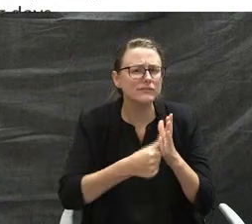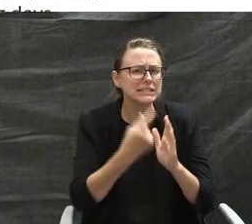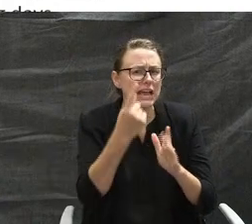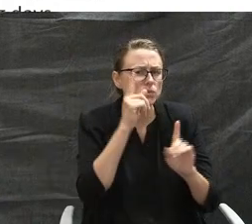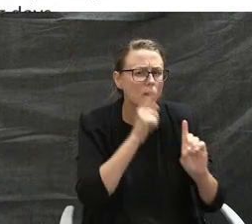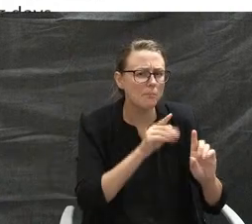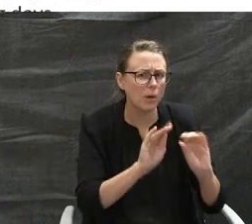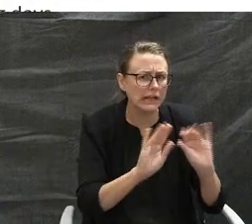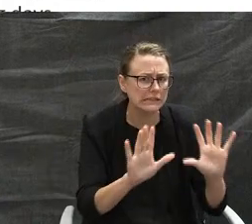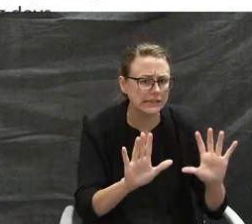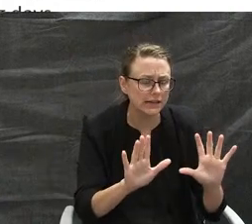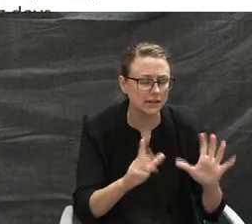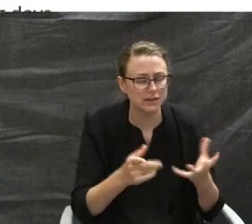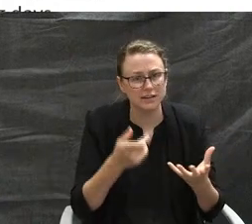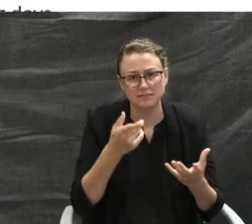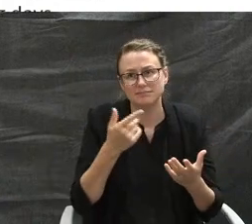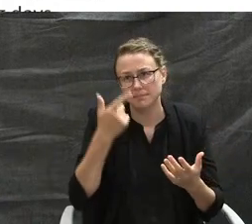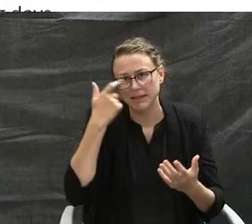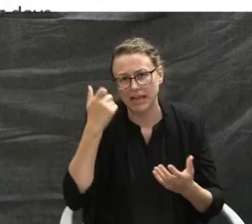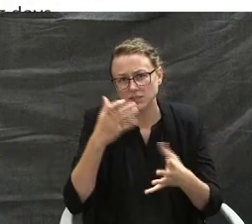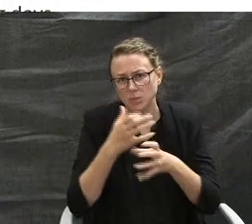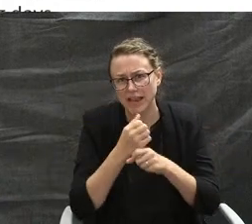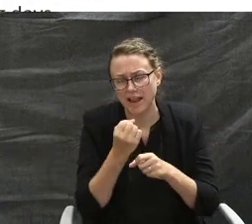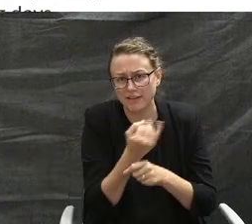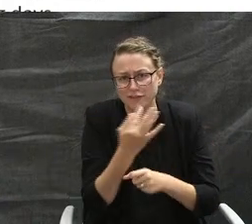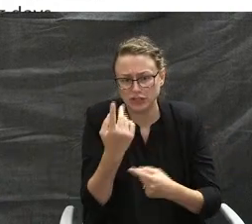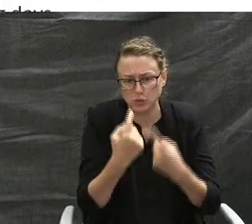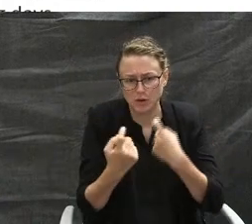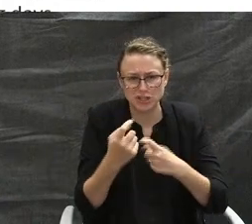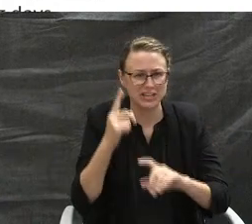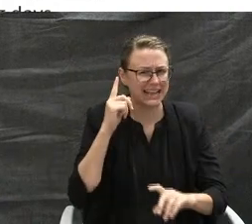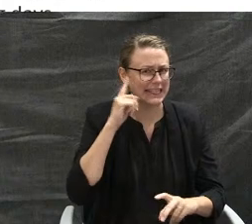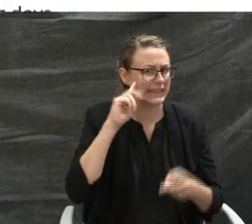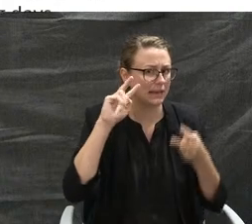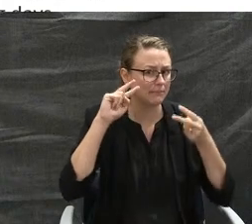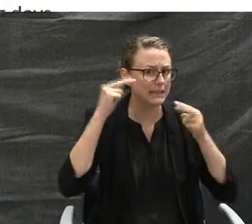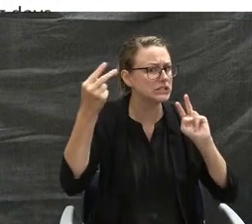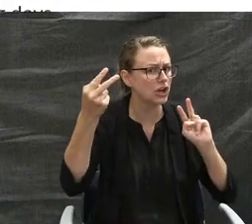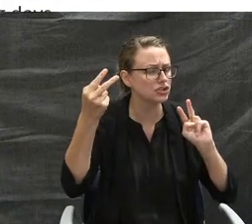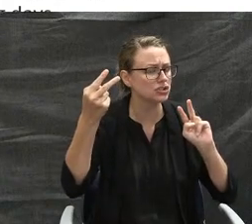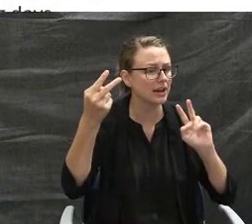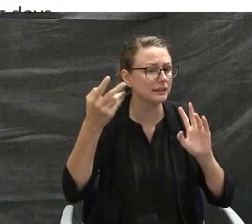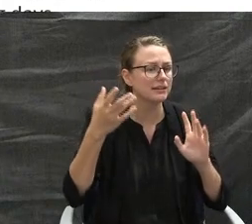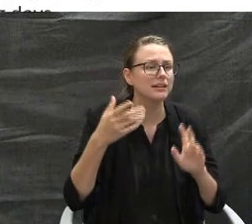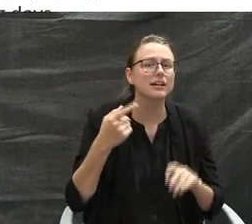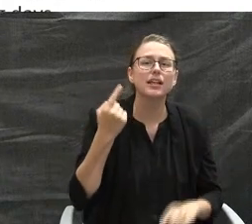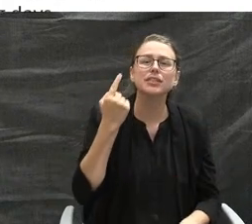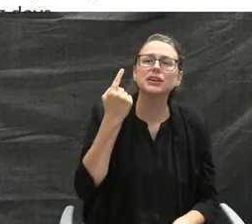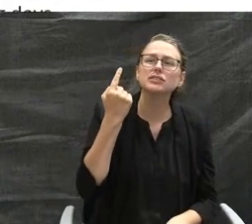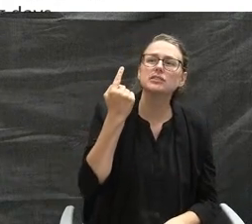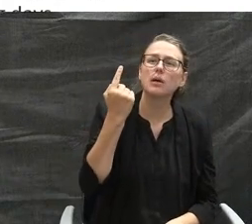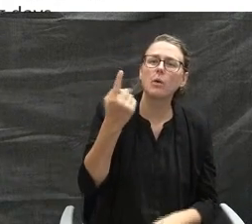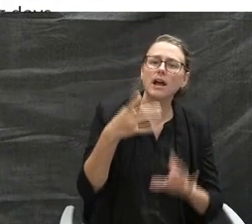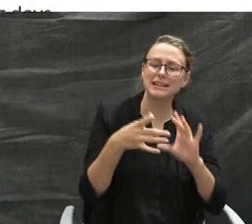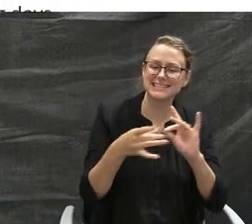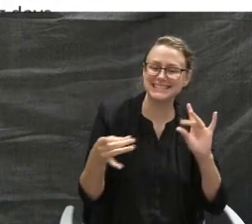point because we got some questions about it, and I think there is a misunderstanding. There's a statement in the